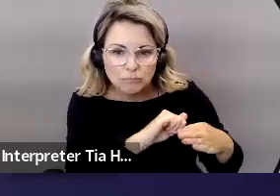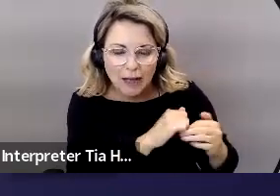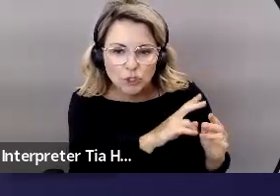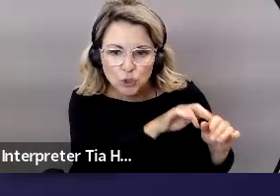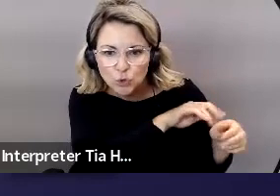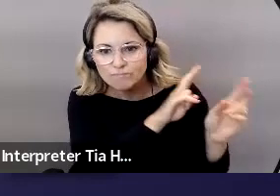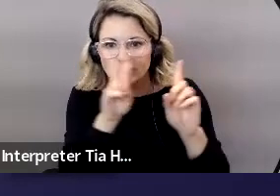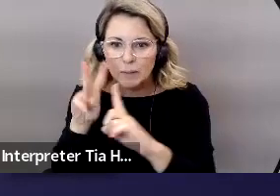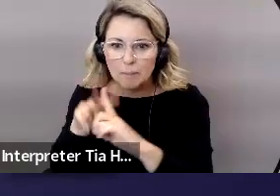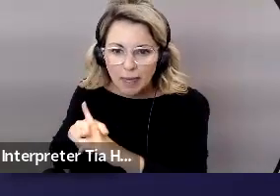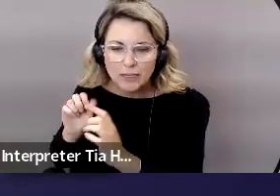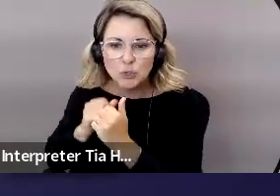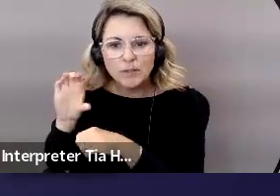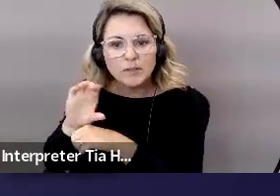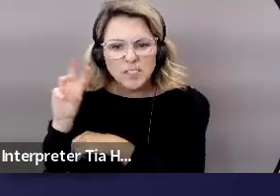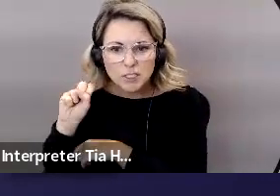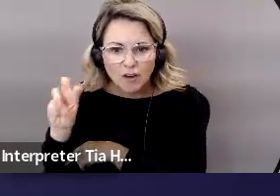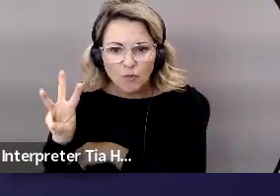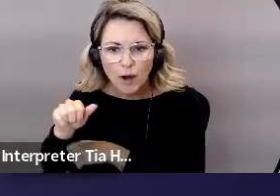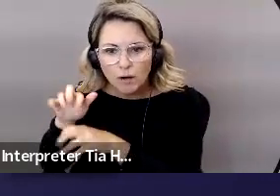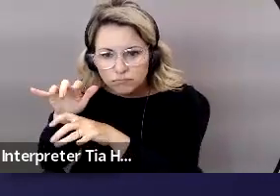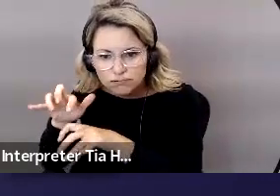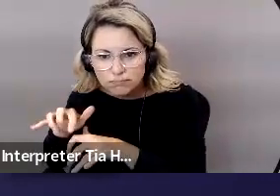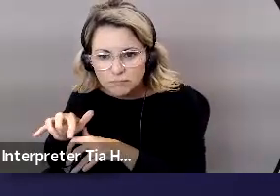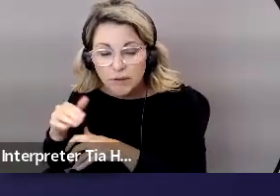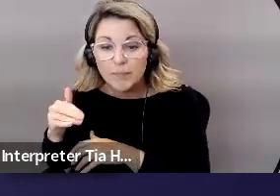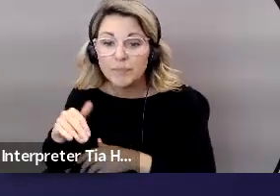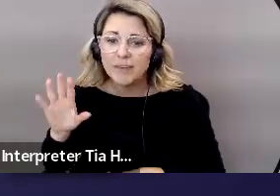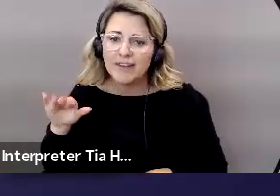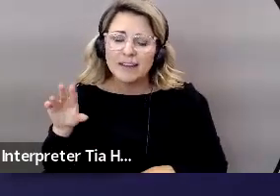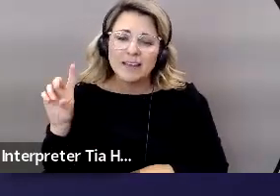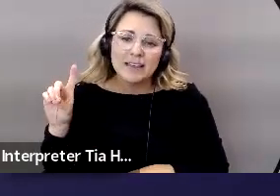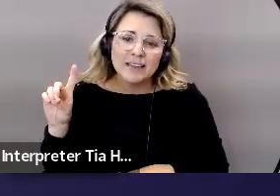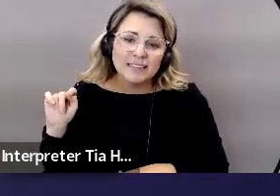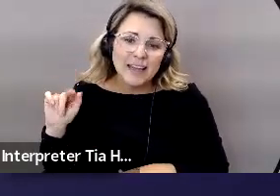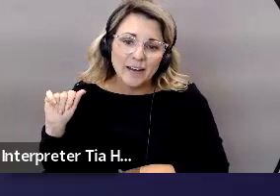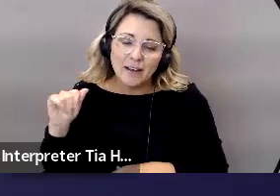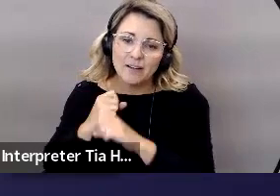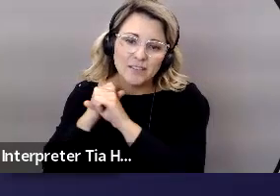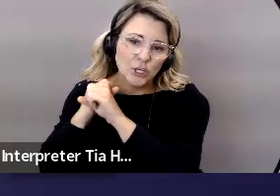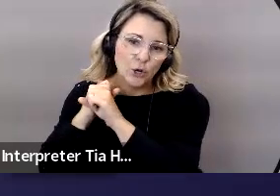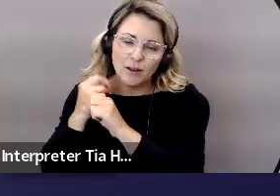you have data security kind of at the top of your priority list, too, as you go through this. So,